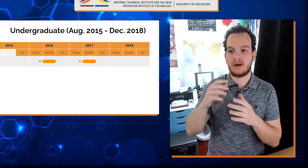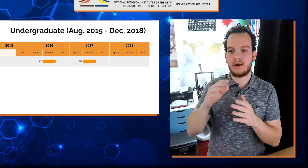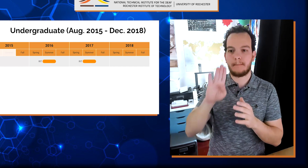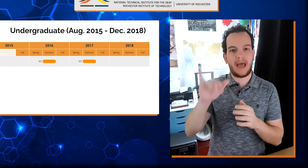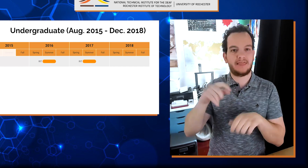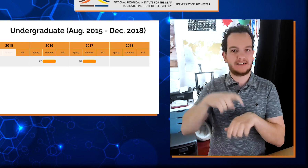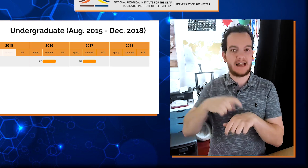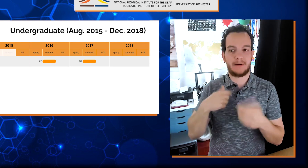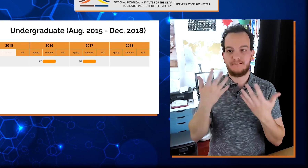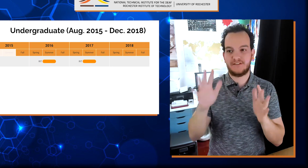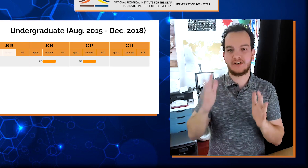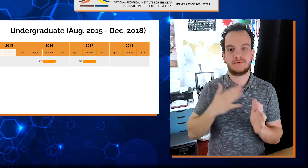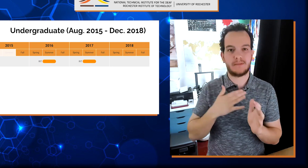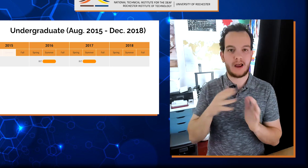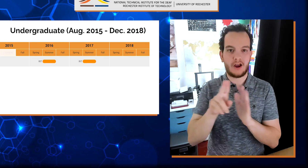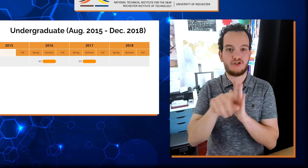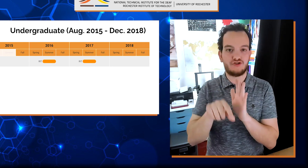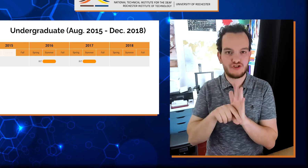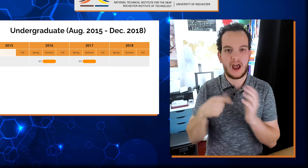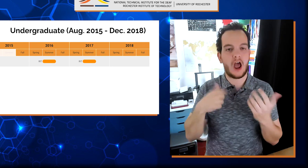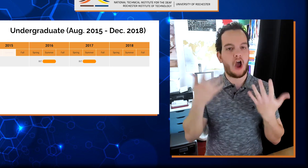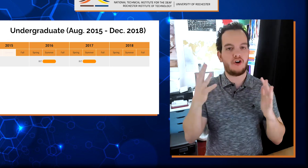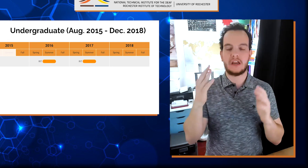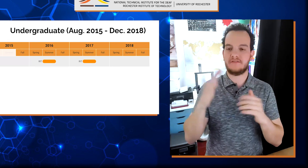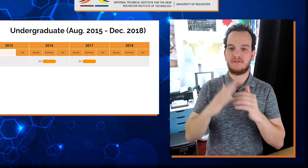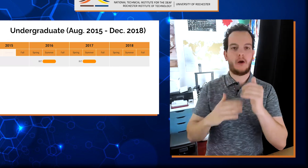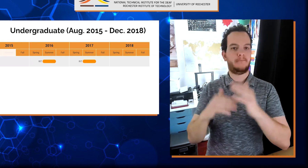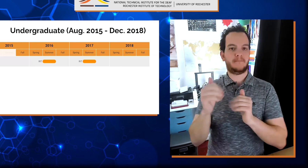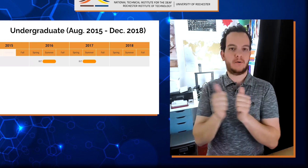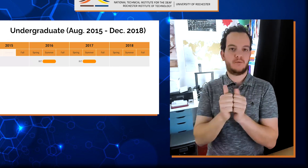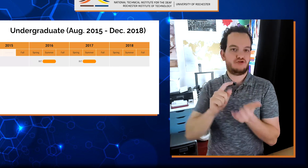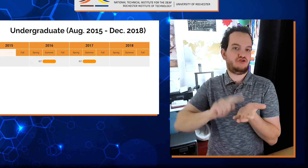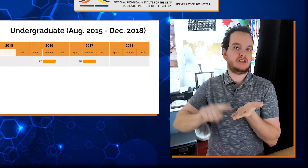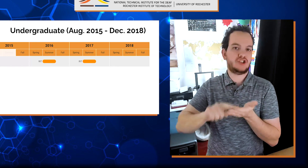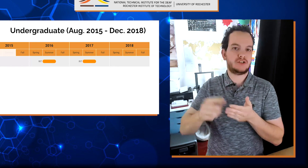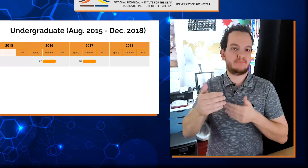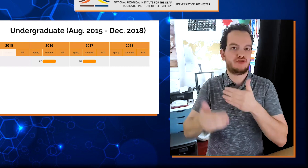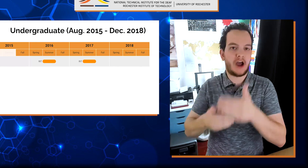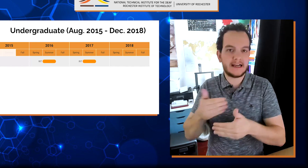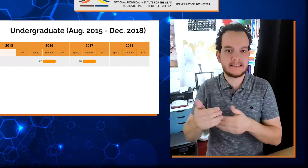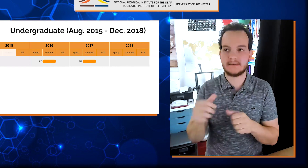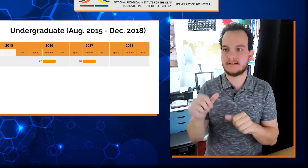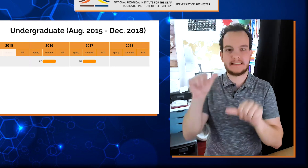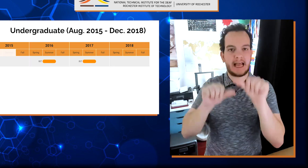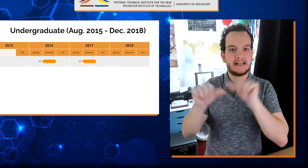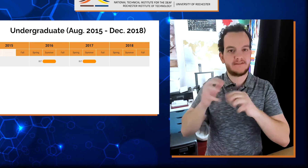my passion for research. By the time I finished my undergraduate degree,